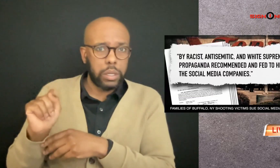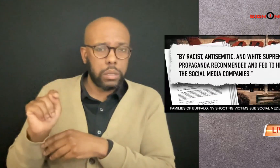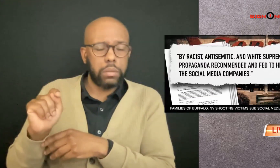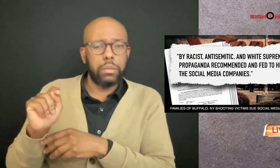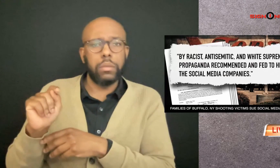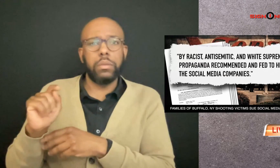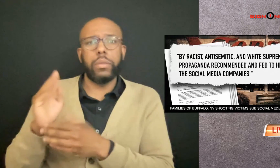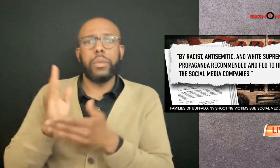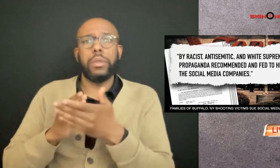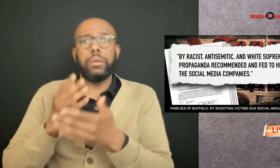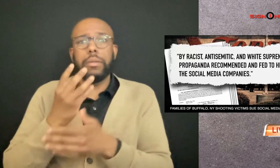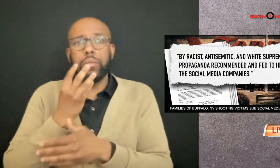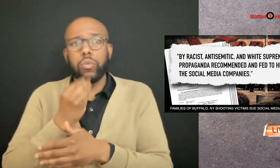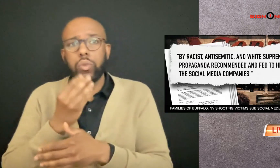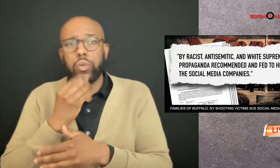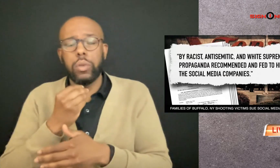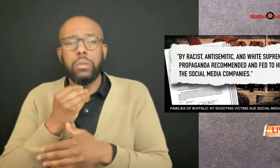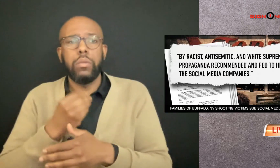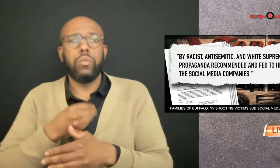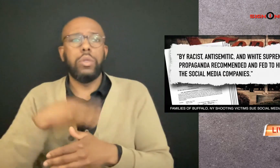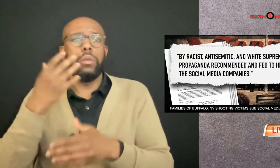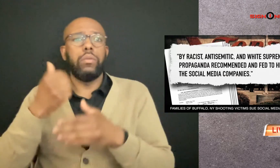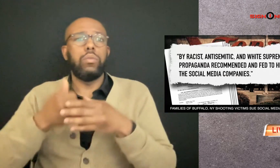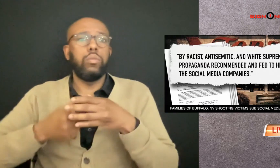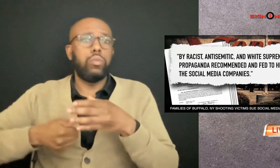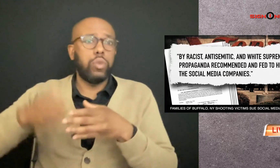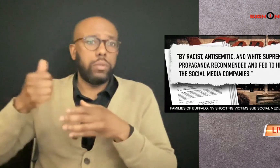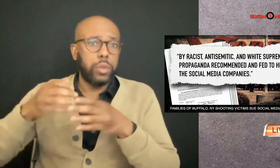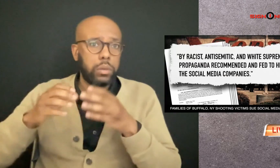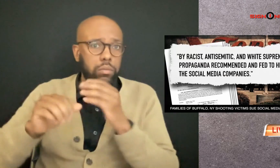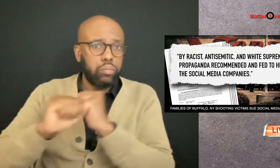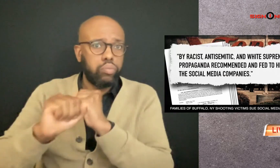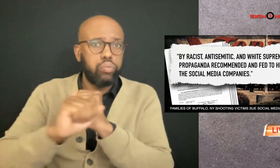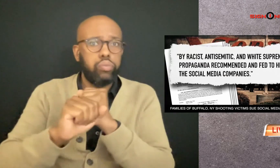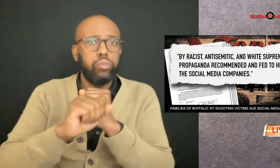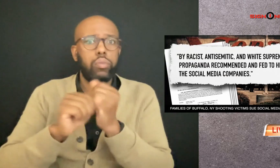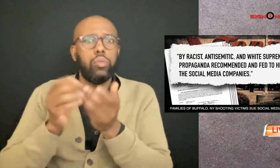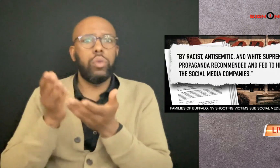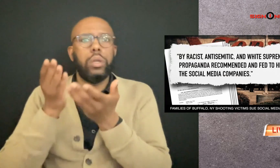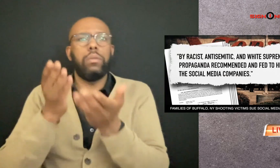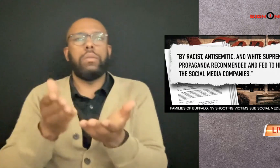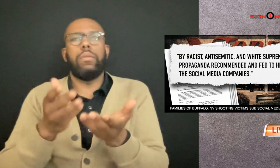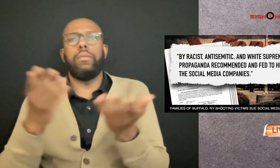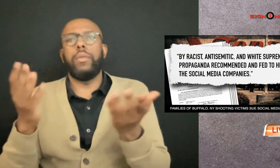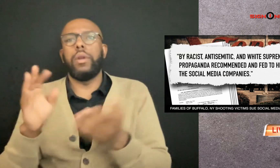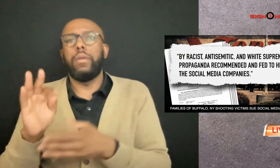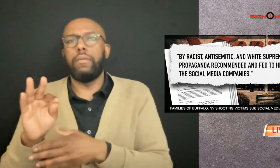but was motivated to carry out the attack by racist and anti-Semitic and white supremacy